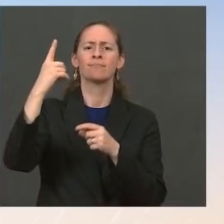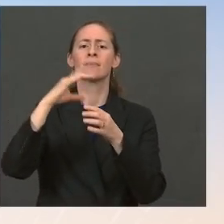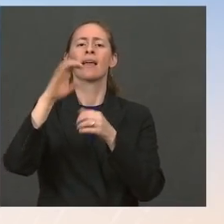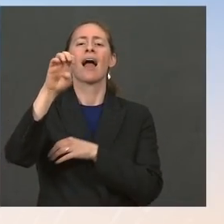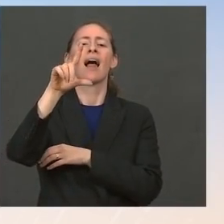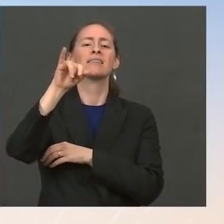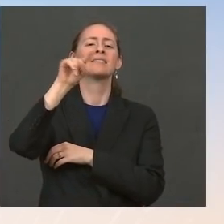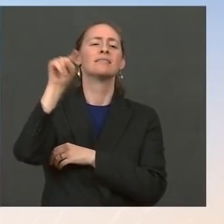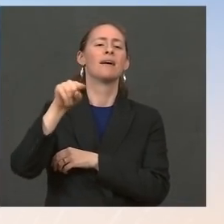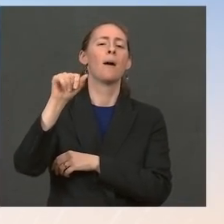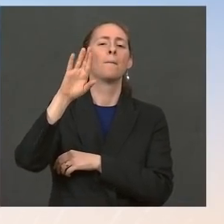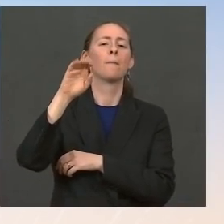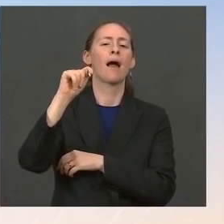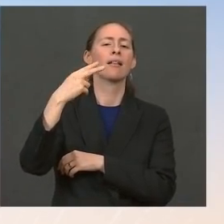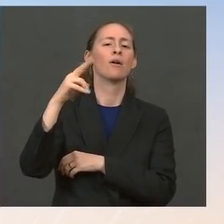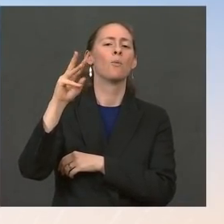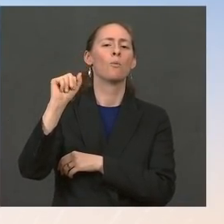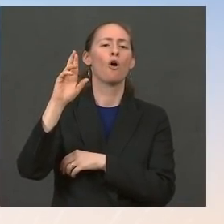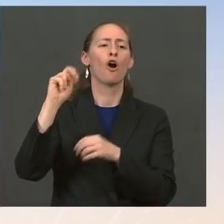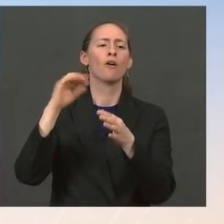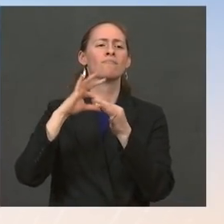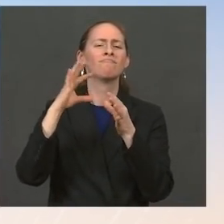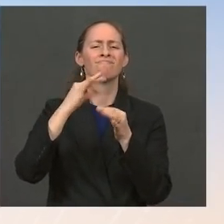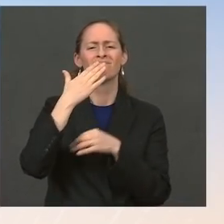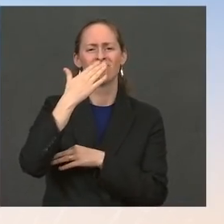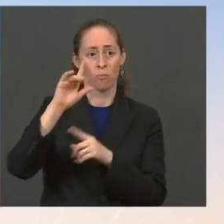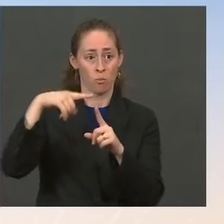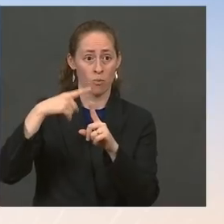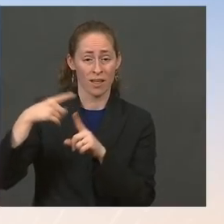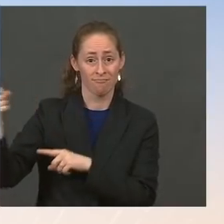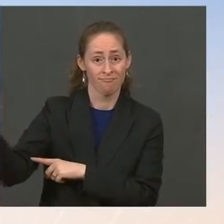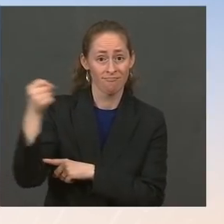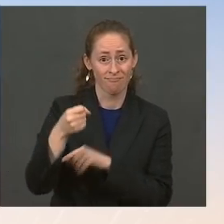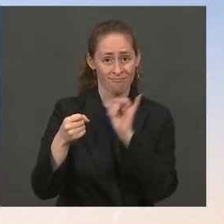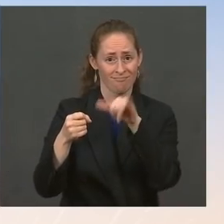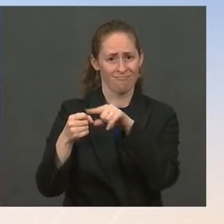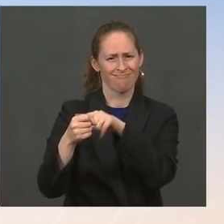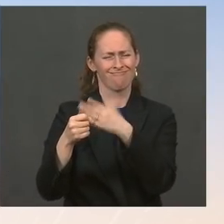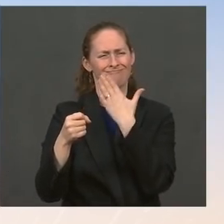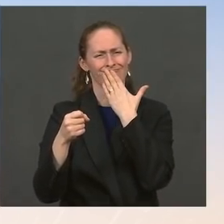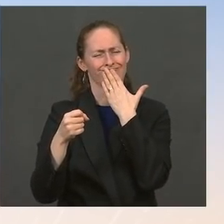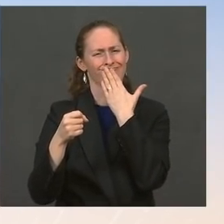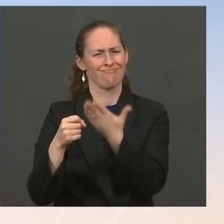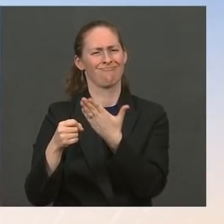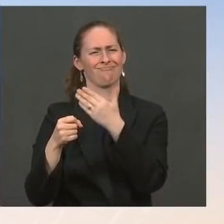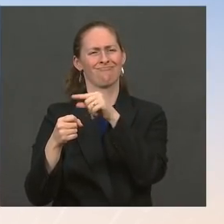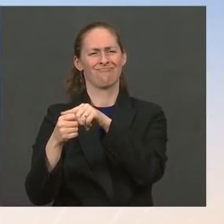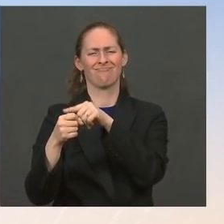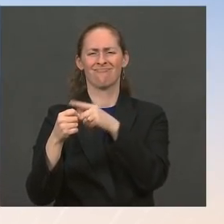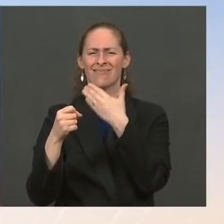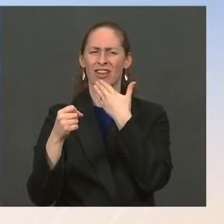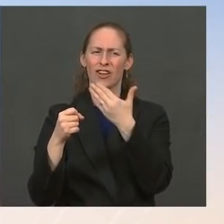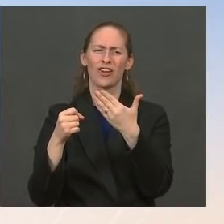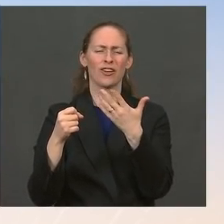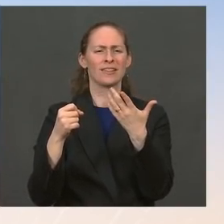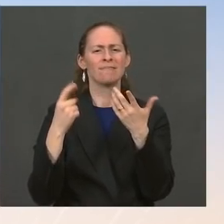nominated her to serve in this job because she is eminently qualified, and she's somebody who would represent the role